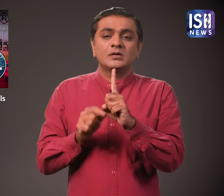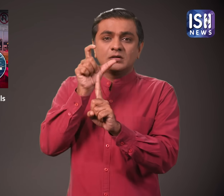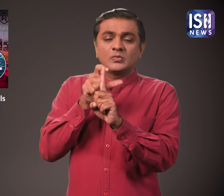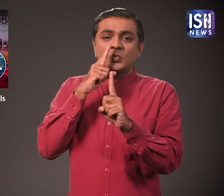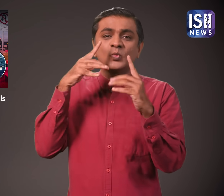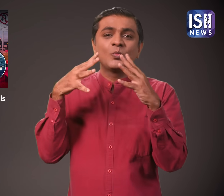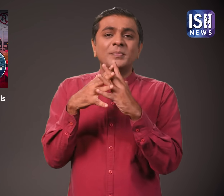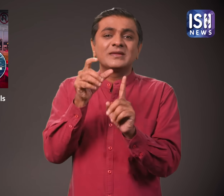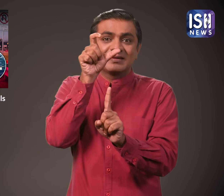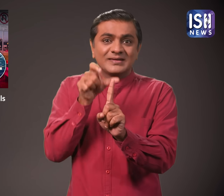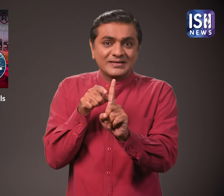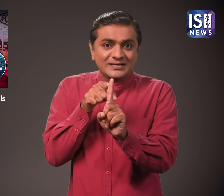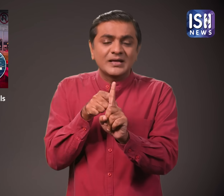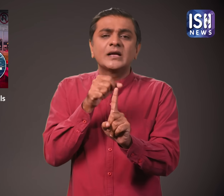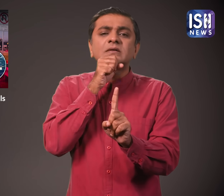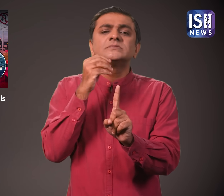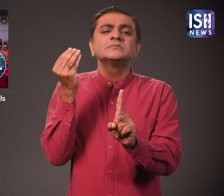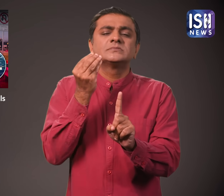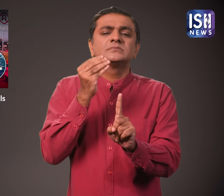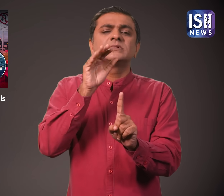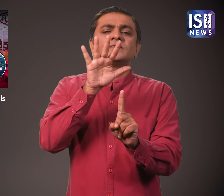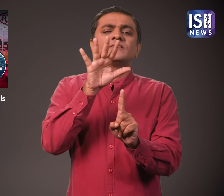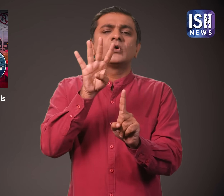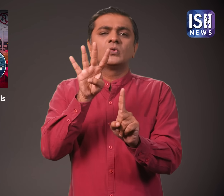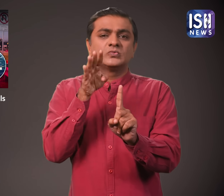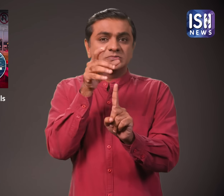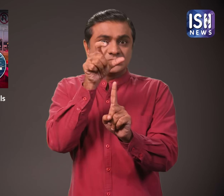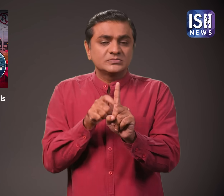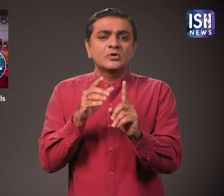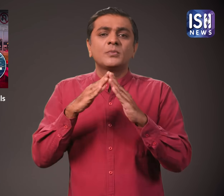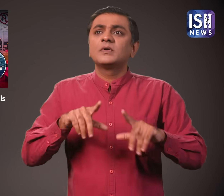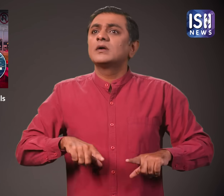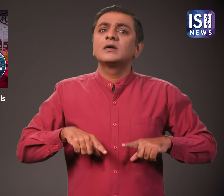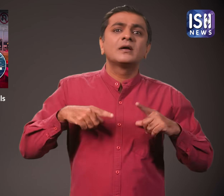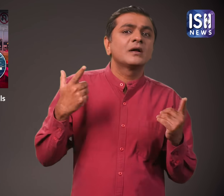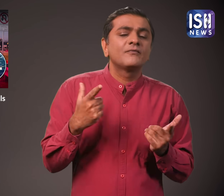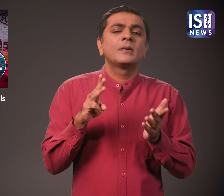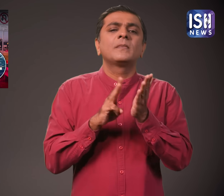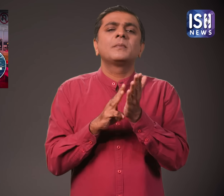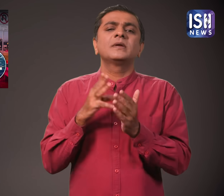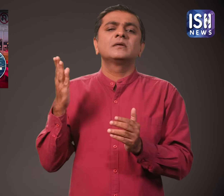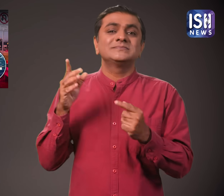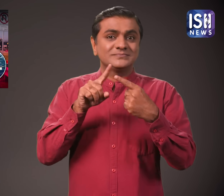1. A 54-year-old woman from Miami.